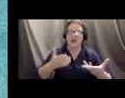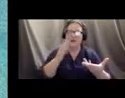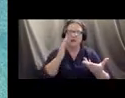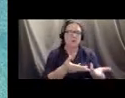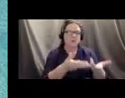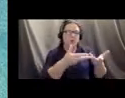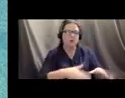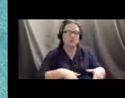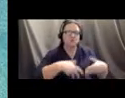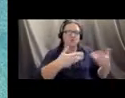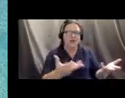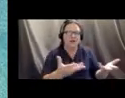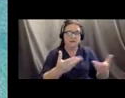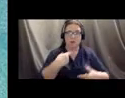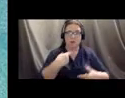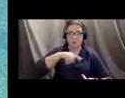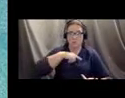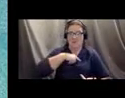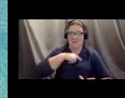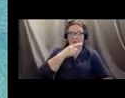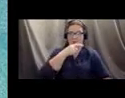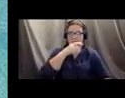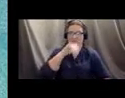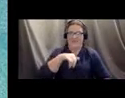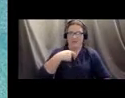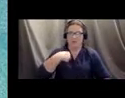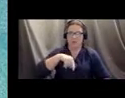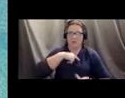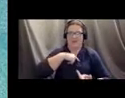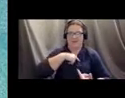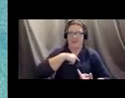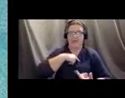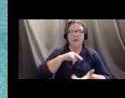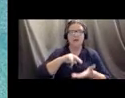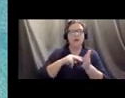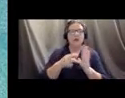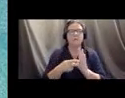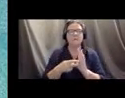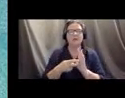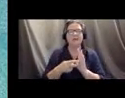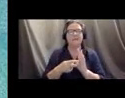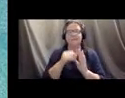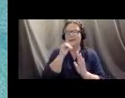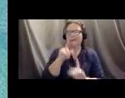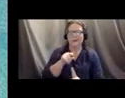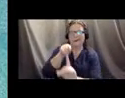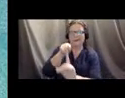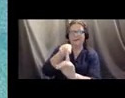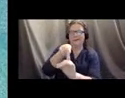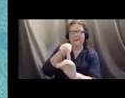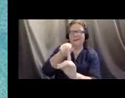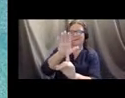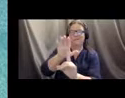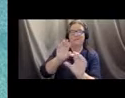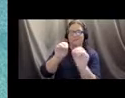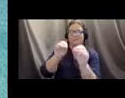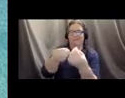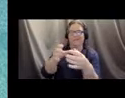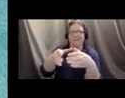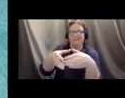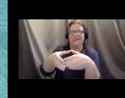And by "we," I'm really talking about not only you as an organization, but you as a